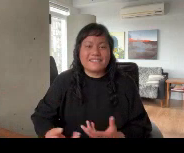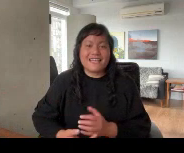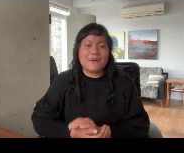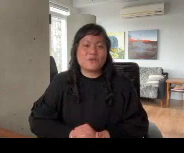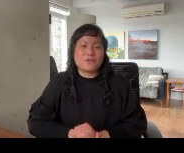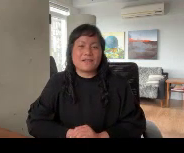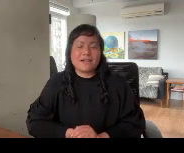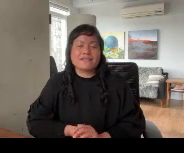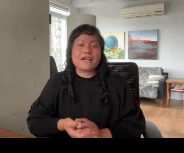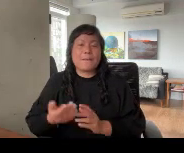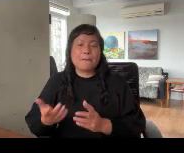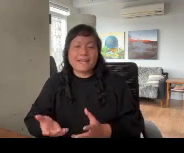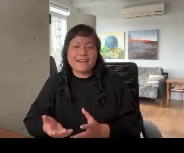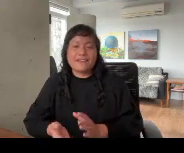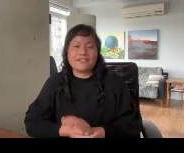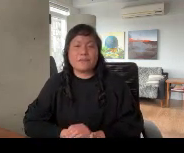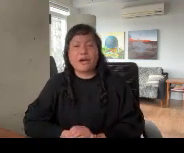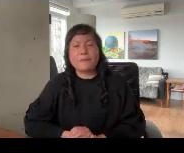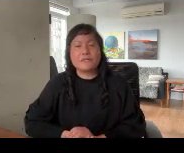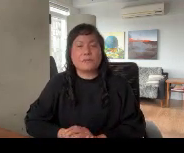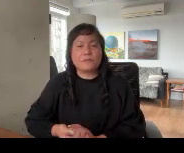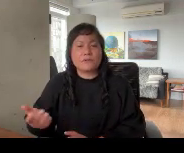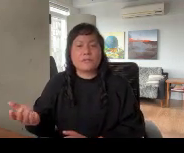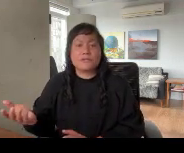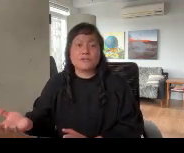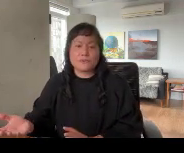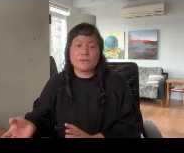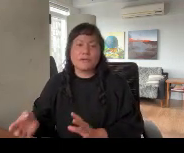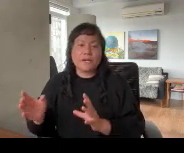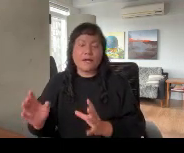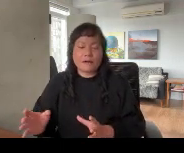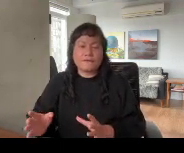eventually came to realize that many other departments were producing super